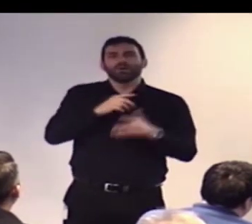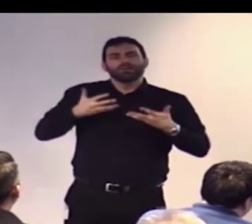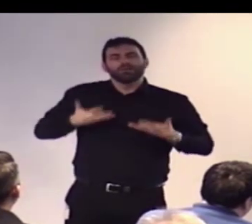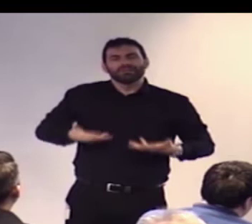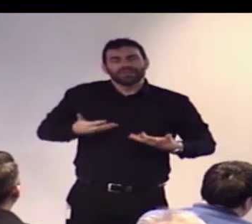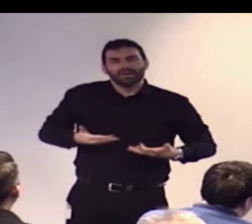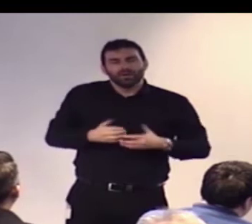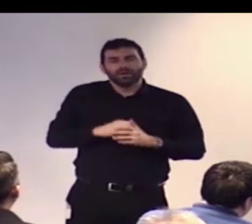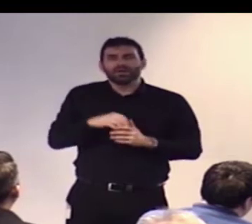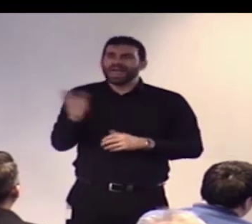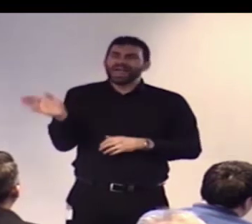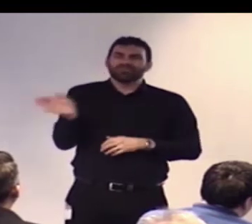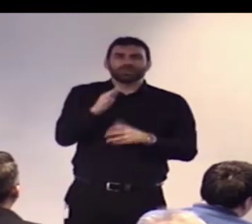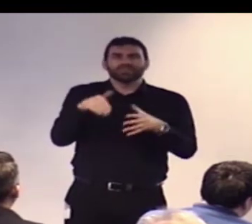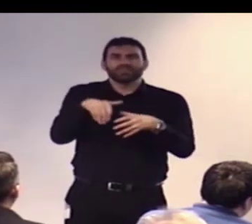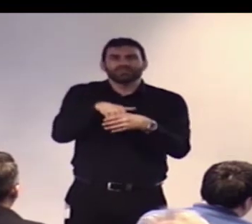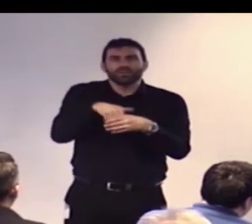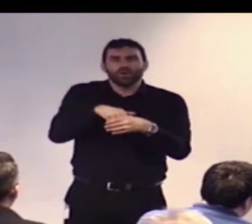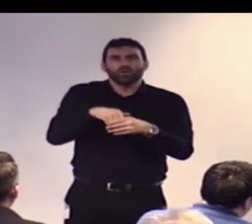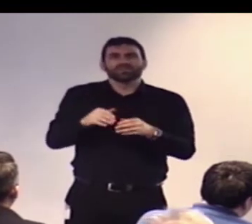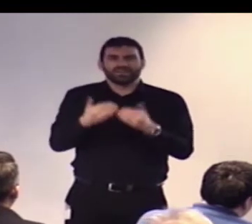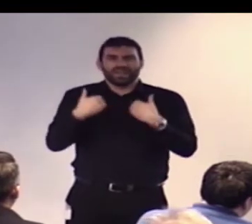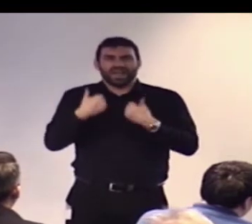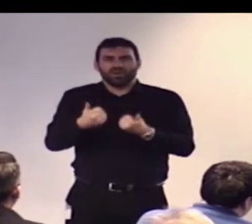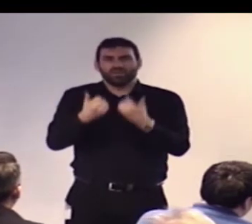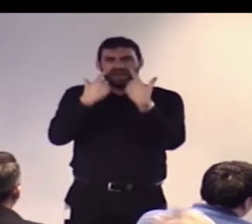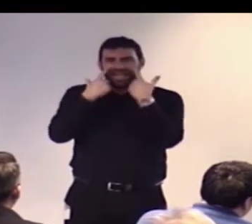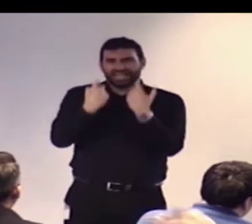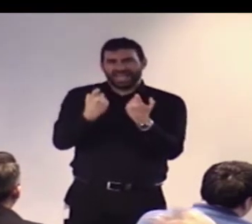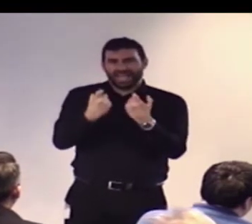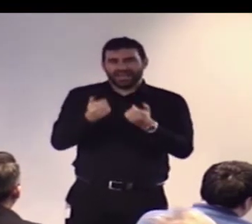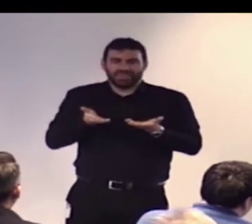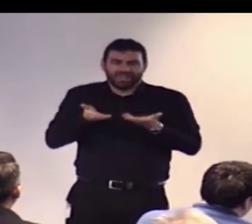the organisations in health and care that are delivering services of one sort or another,